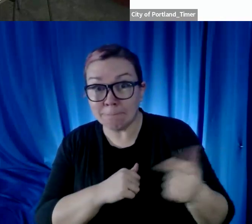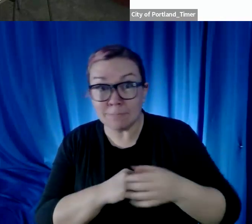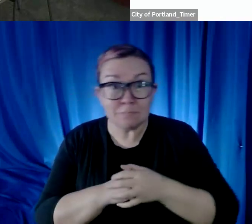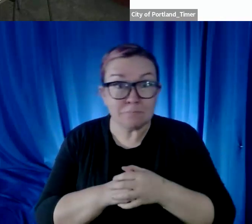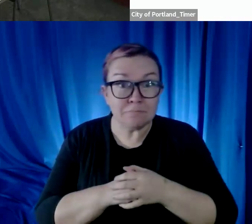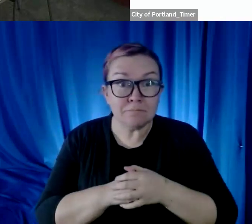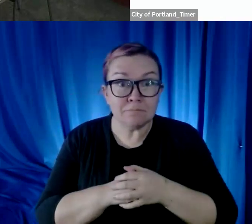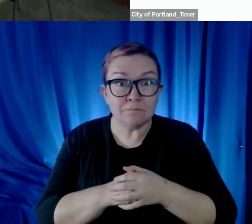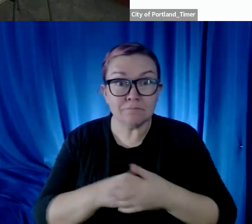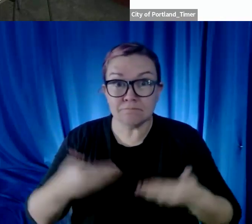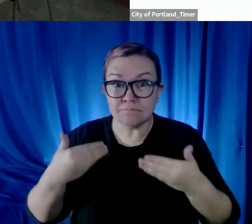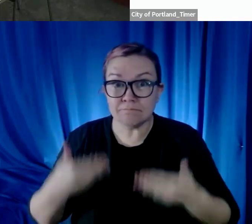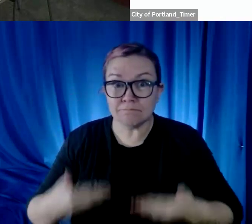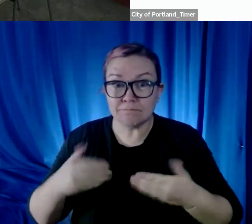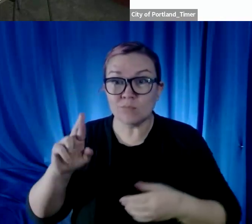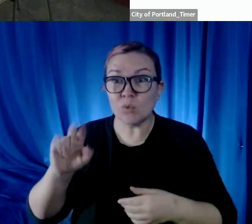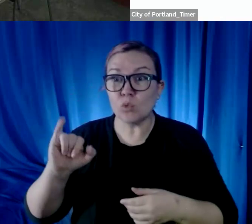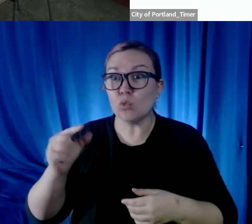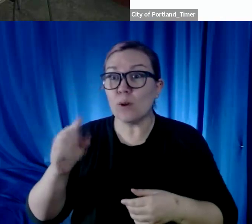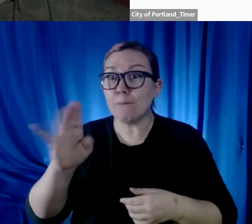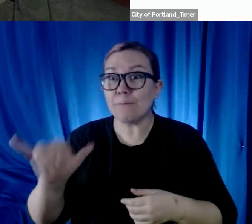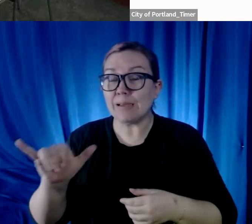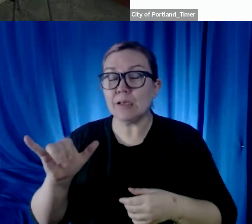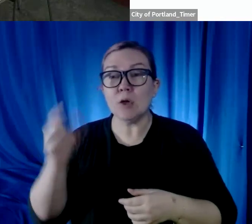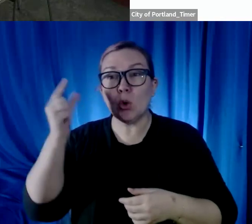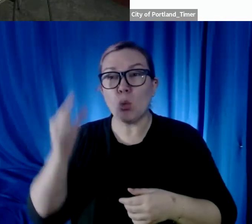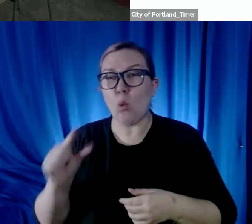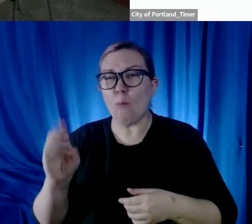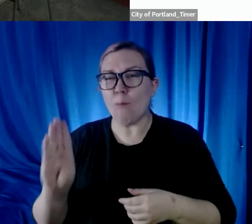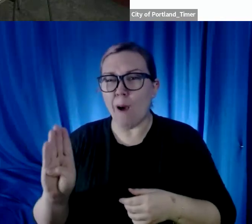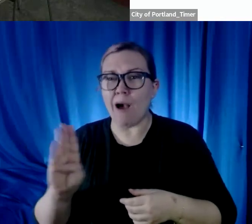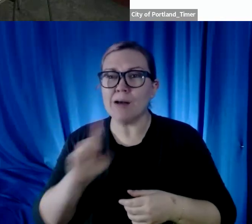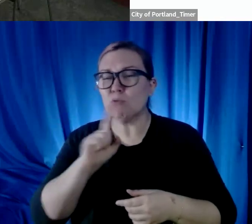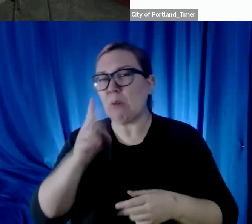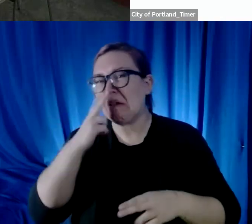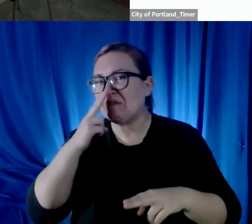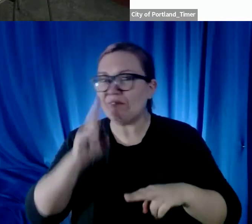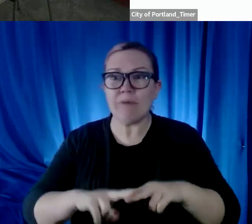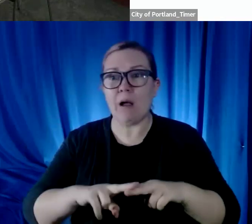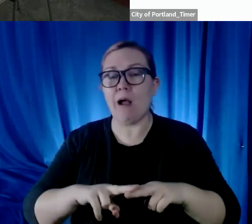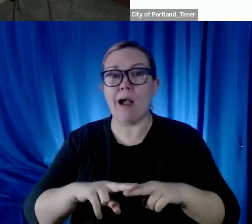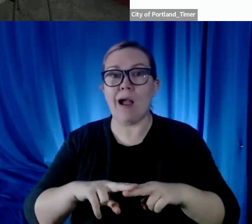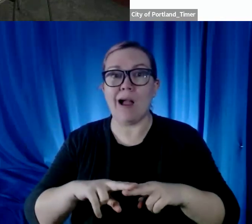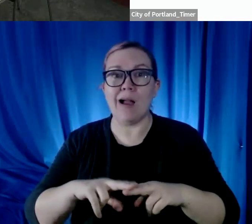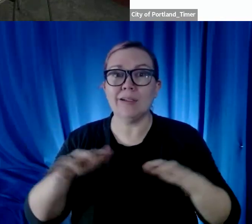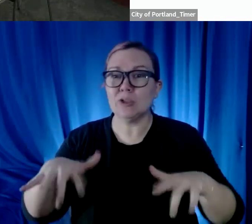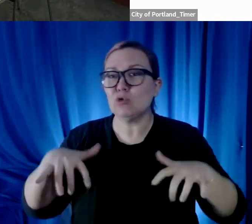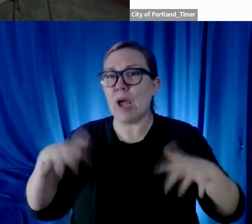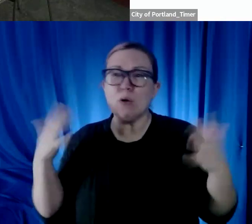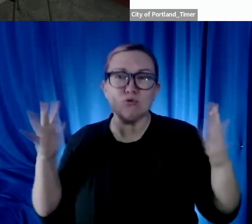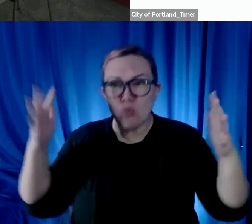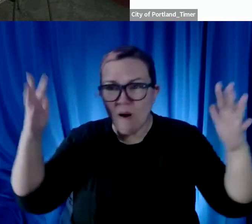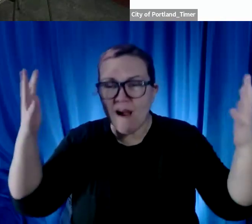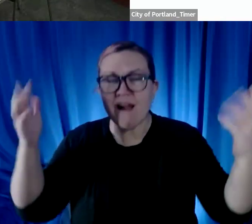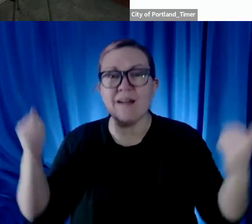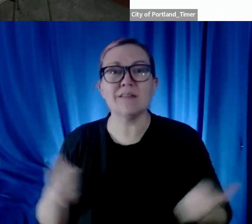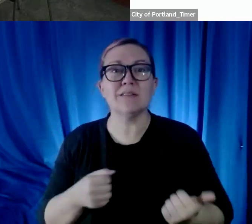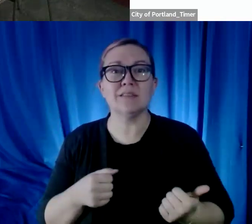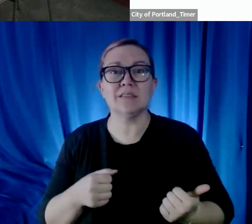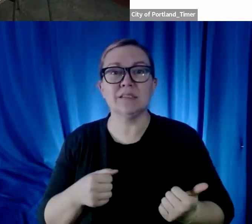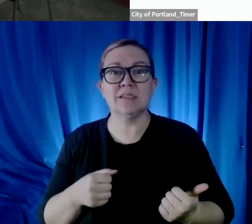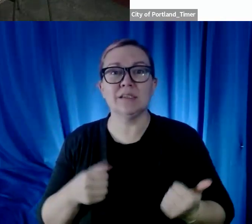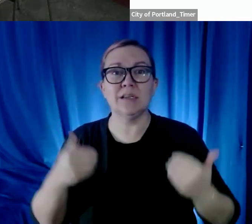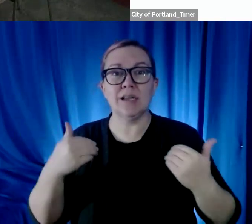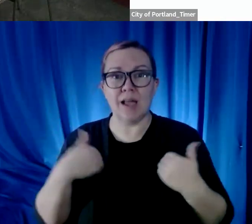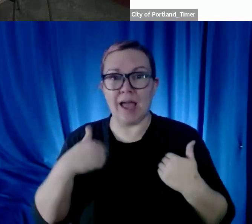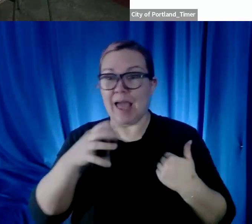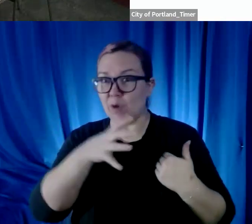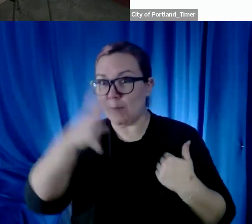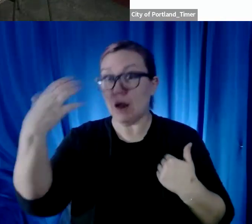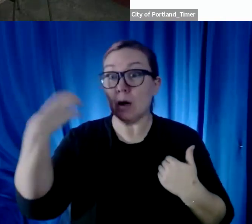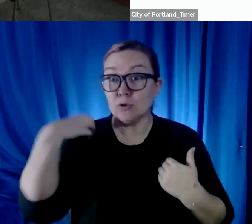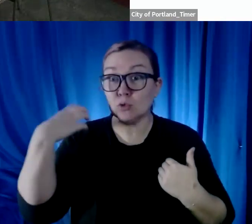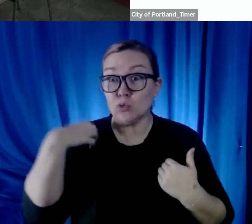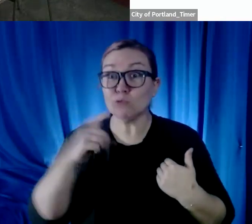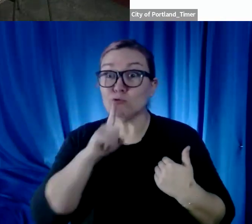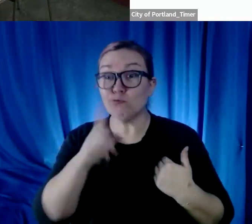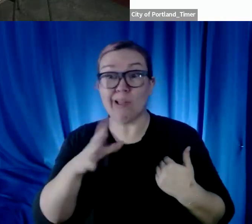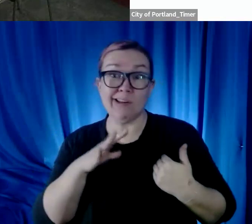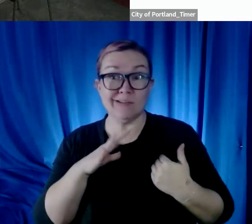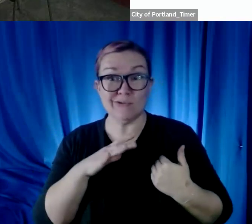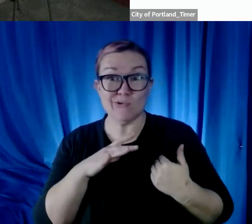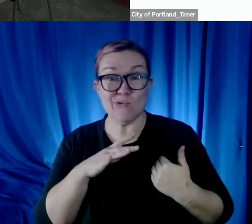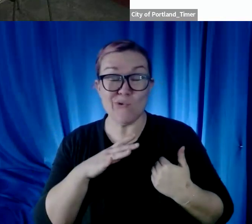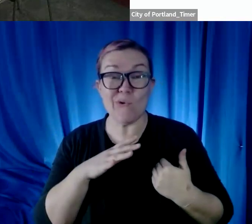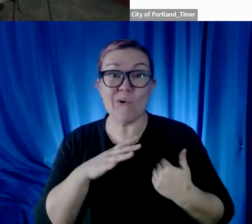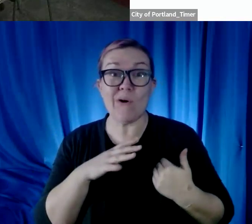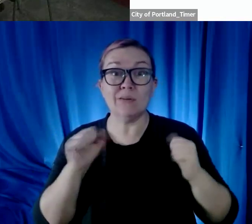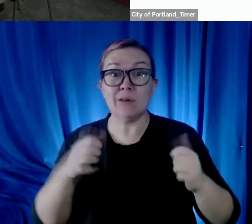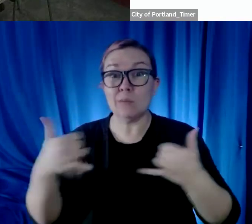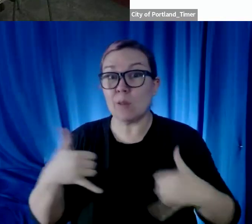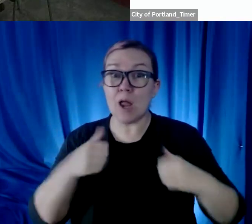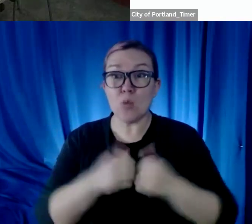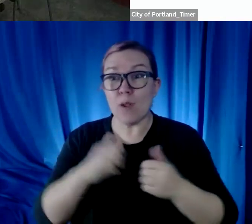Hi, my name is Rigby. I think Golden Ball is a super fun It's super fun and the crowd goes really wild You can have a parent as a coach and it's really cool and you can play with your friends.